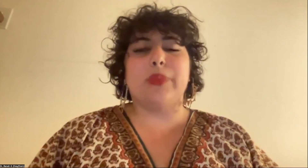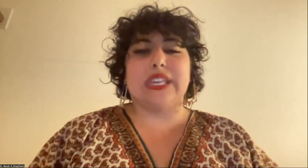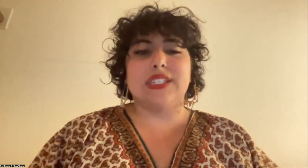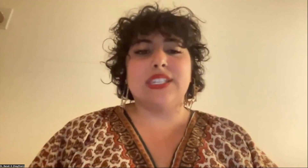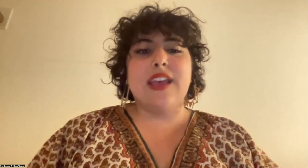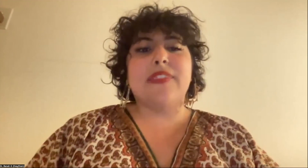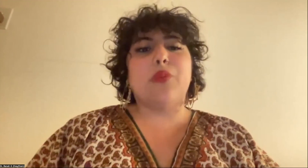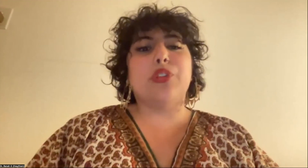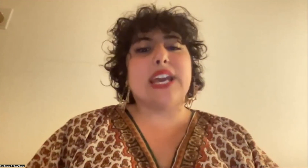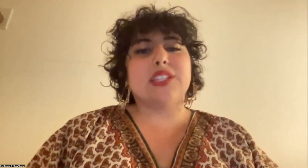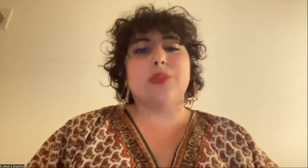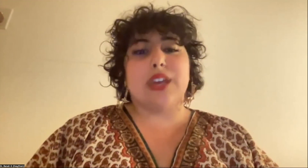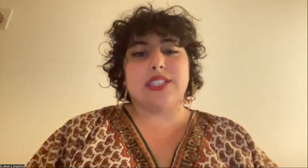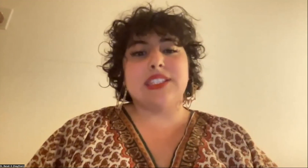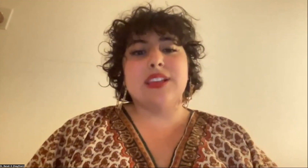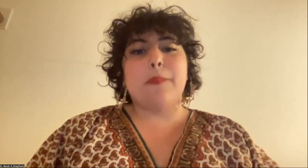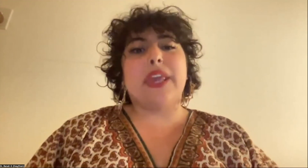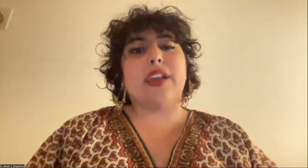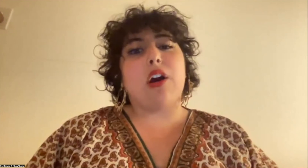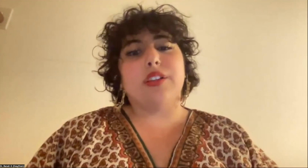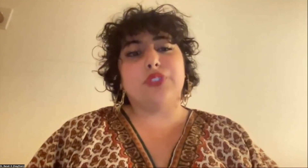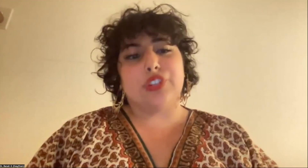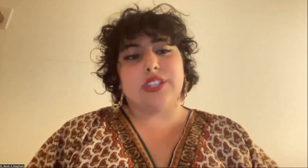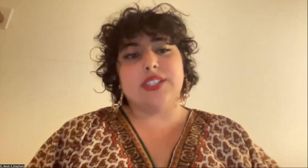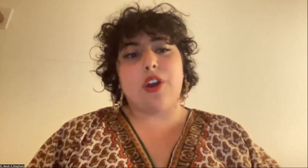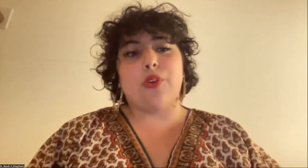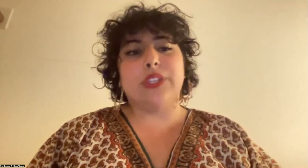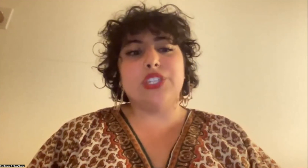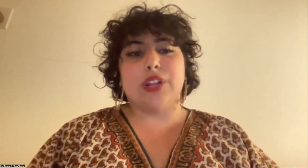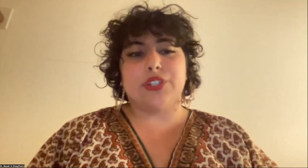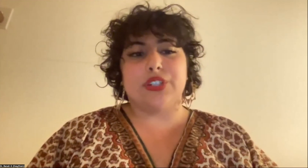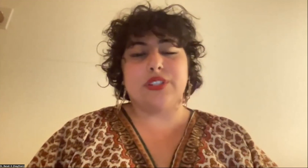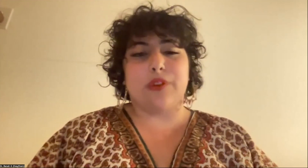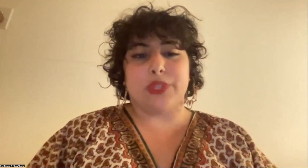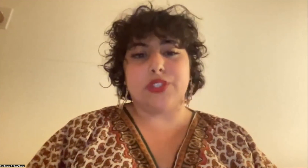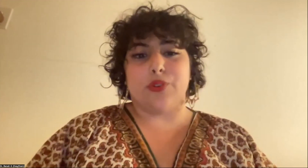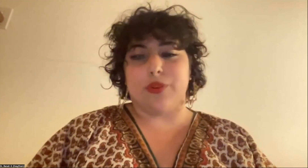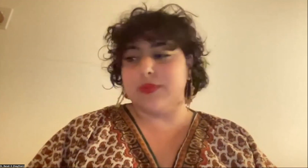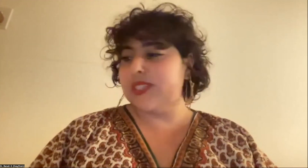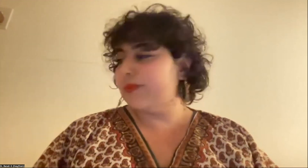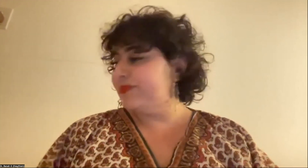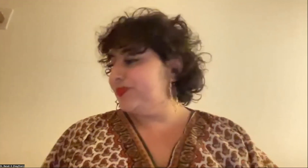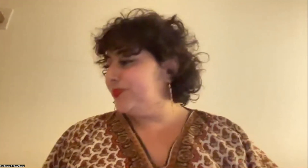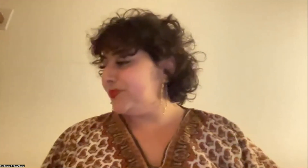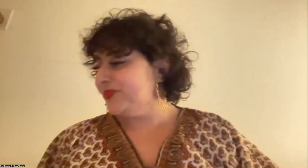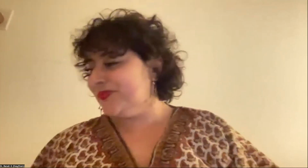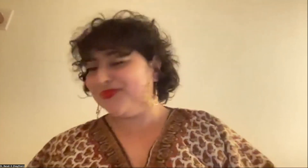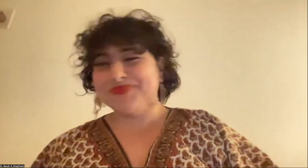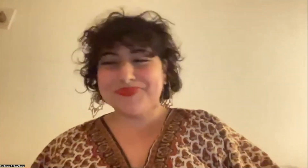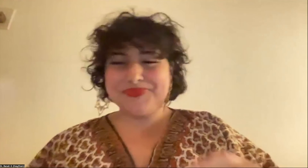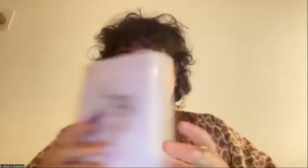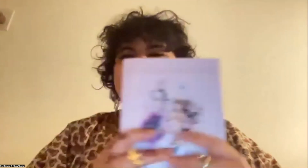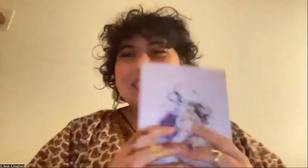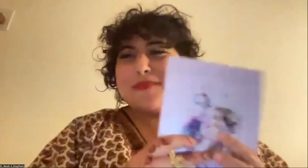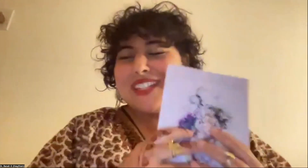little bit, they will dance with us, making olive trees our only shelters from the storms. Thanks so